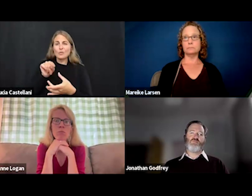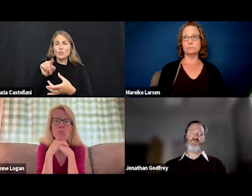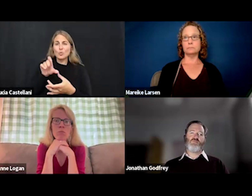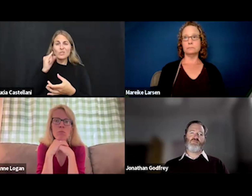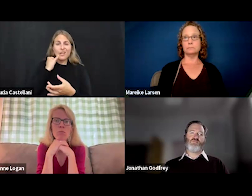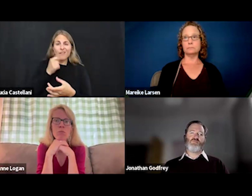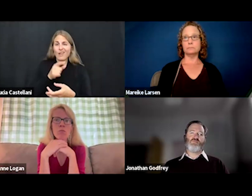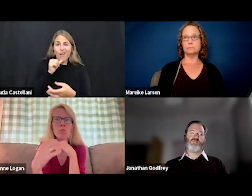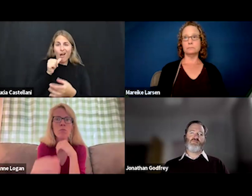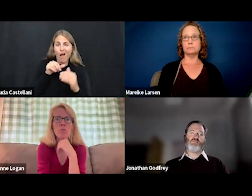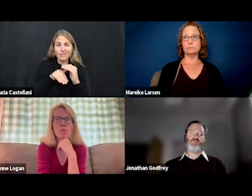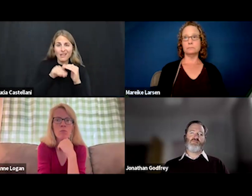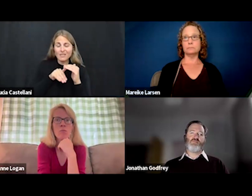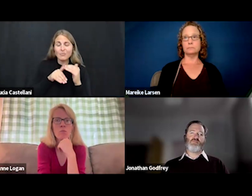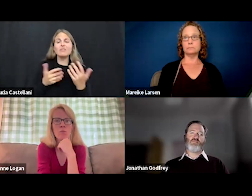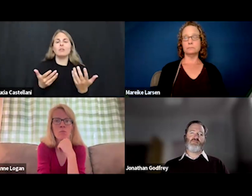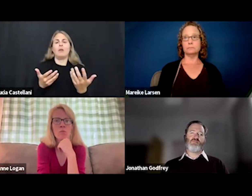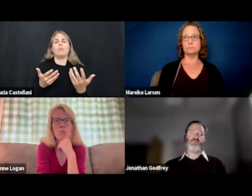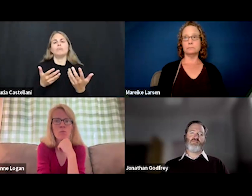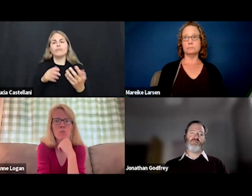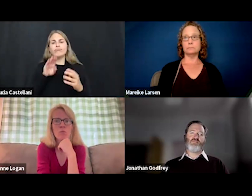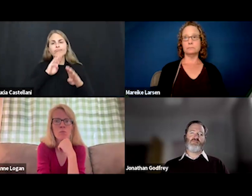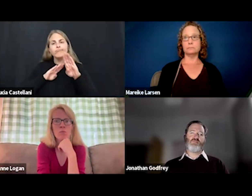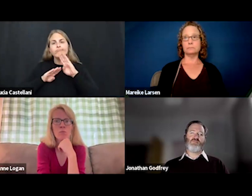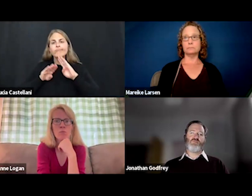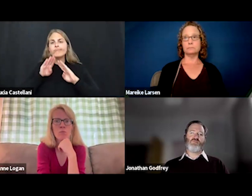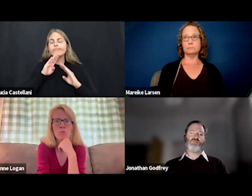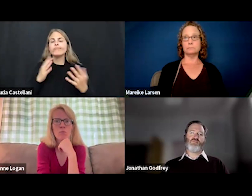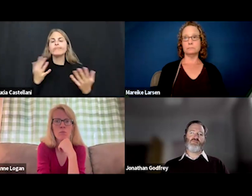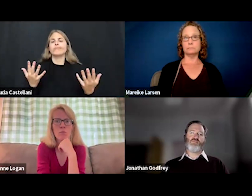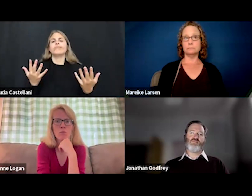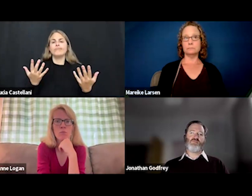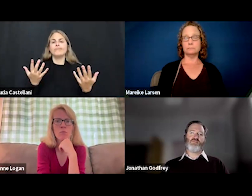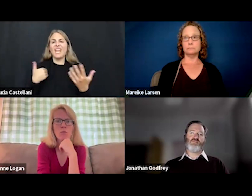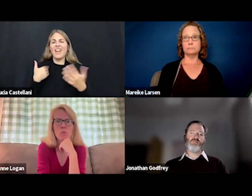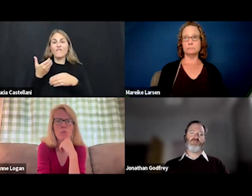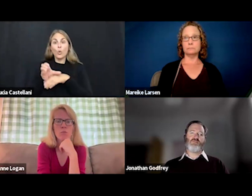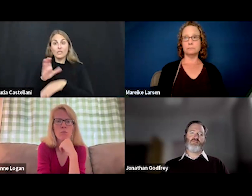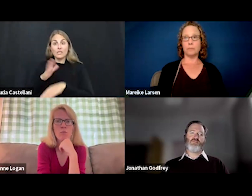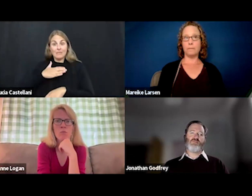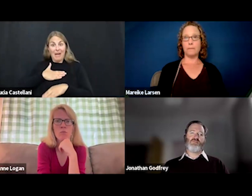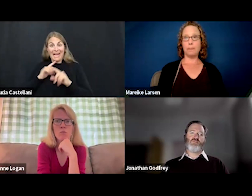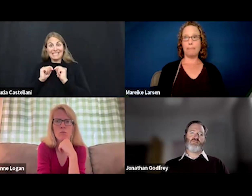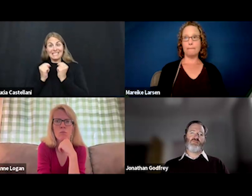is very frustrating because they force my team and I to focus